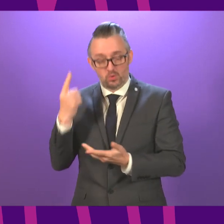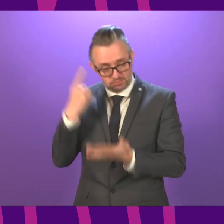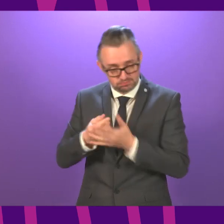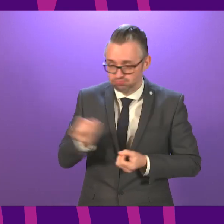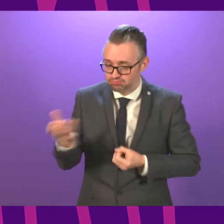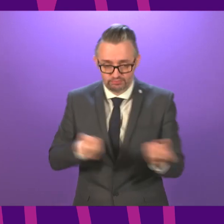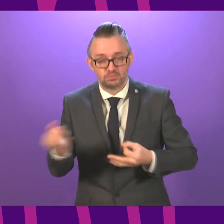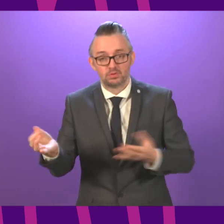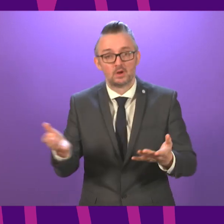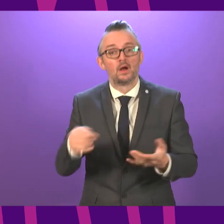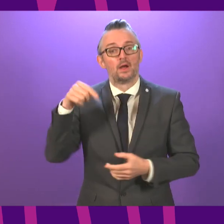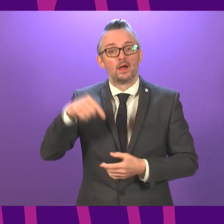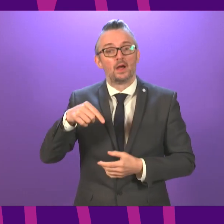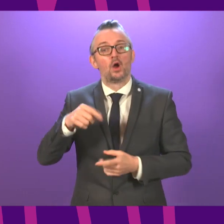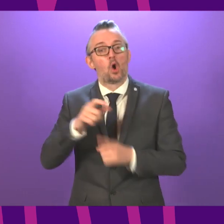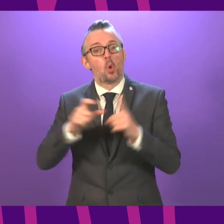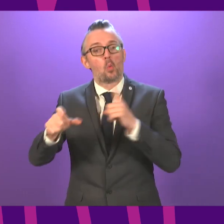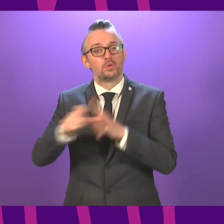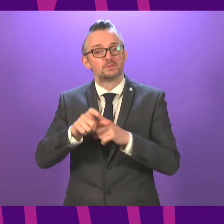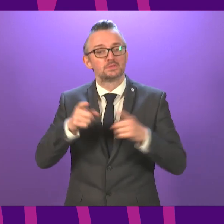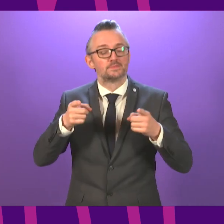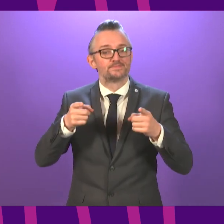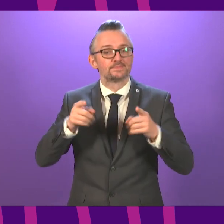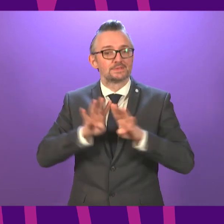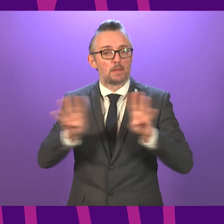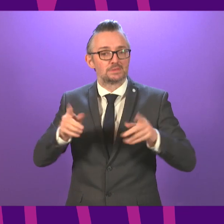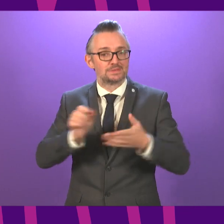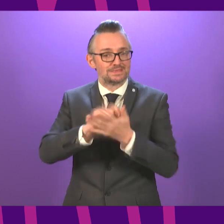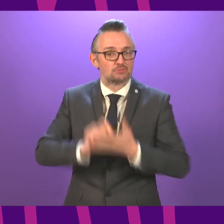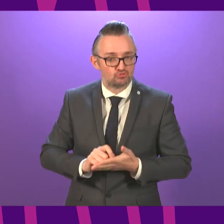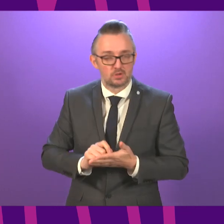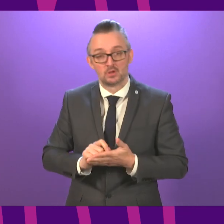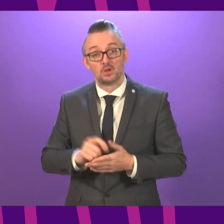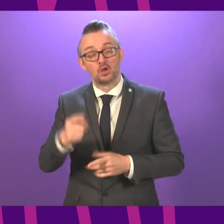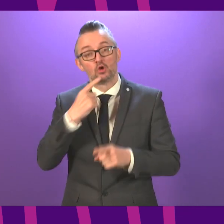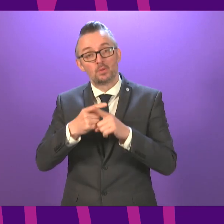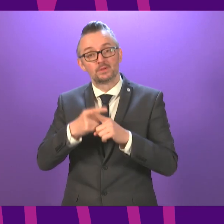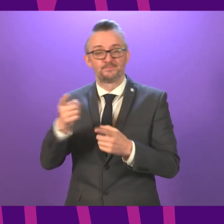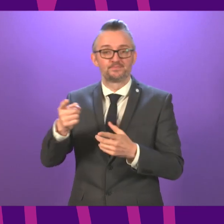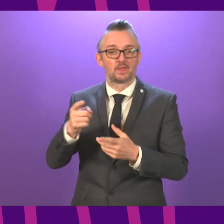Communities and Local Government, to ensure that the money goes to where it is needed. We are aware that the security of international supply chains has never been so important,